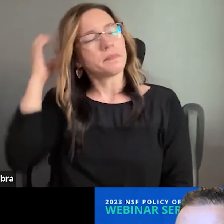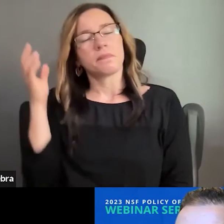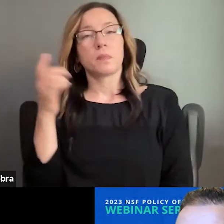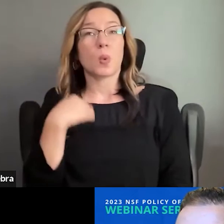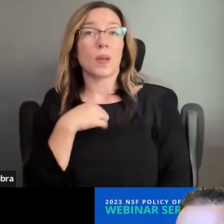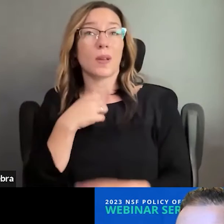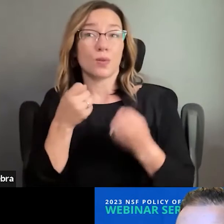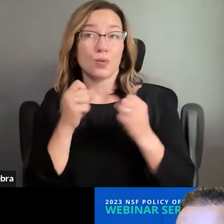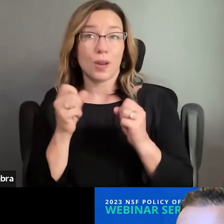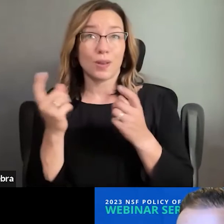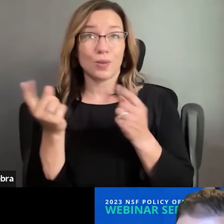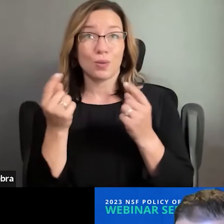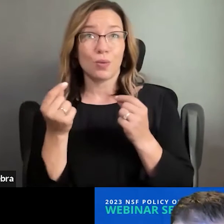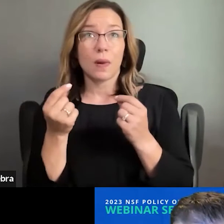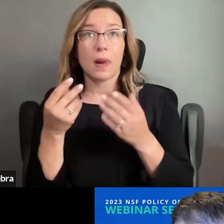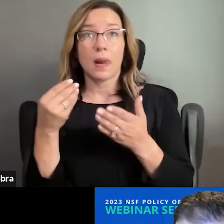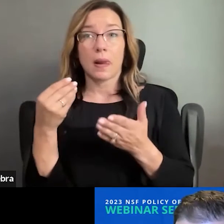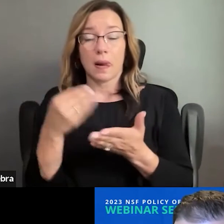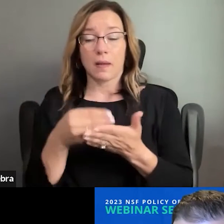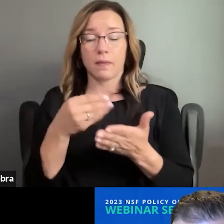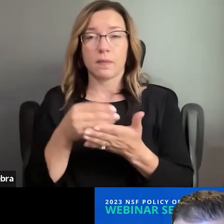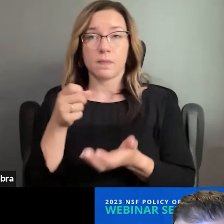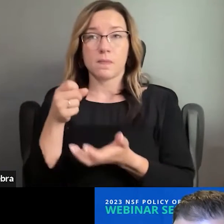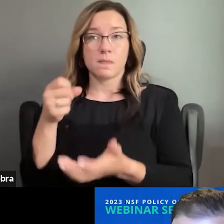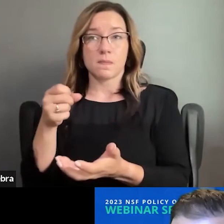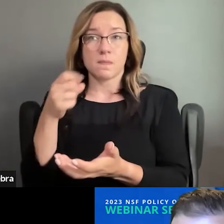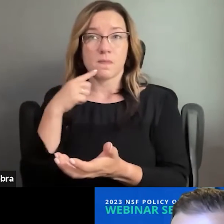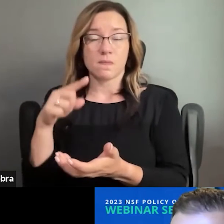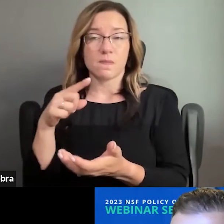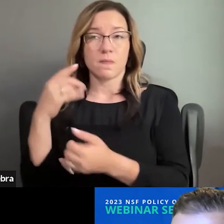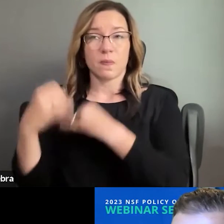actual funding of the international branch campus